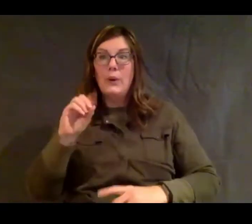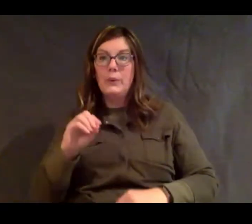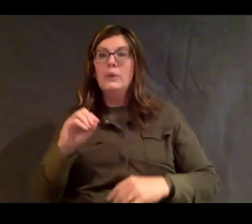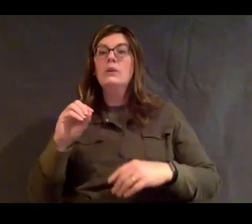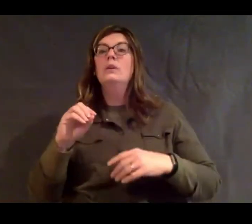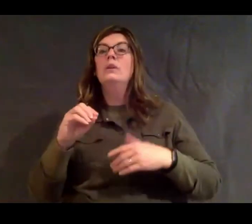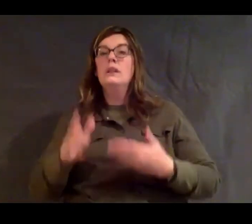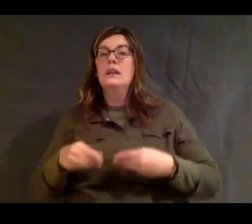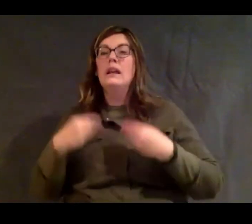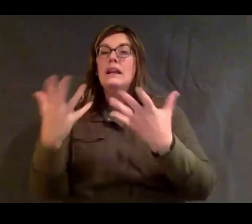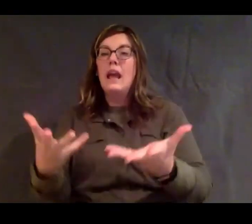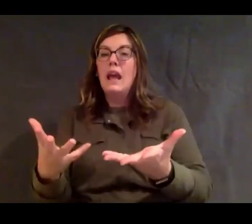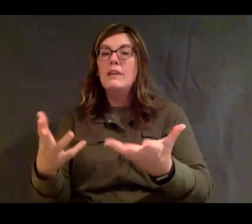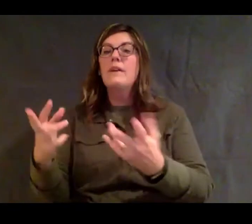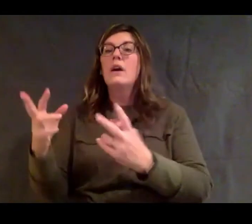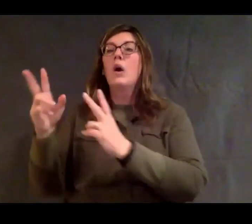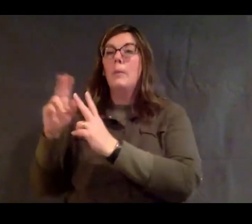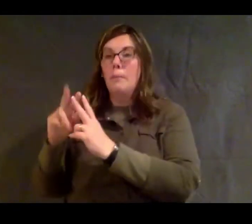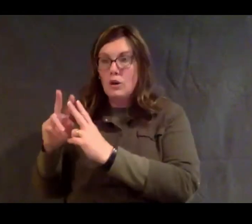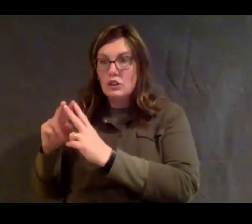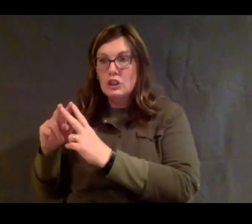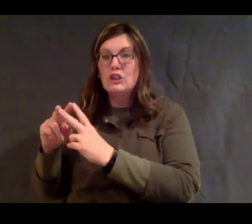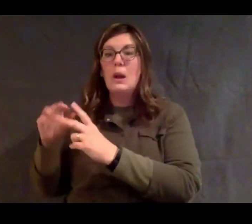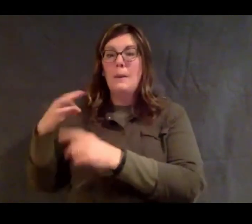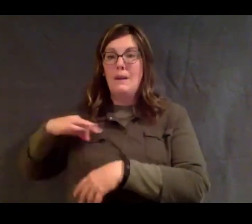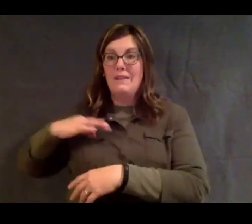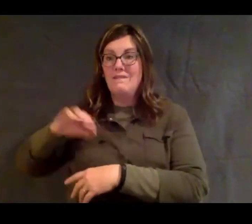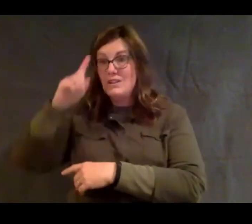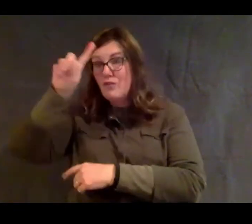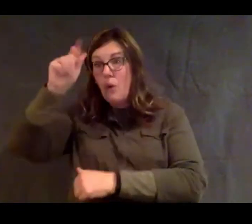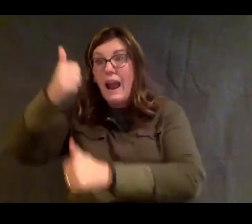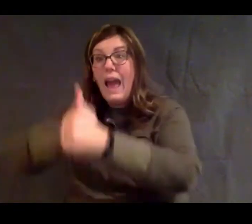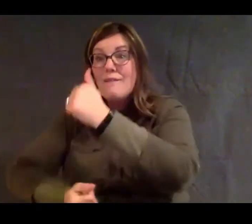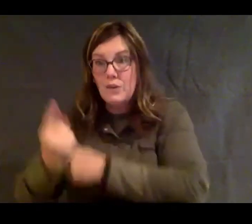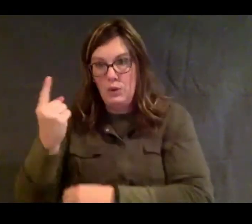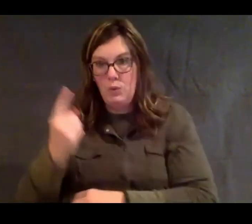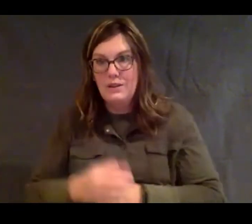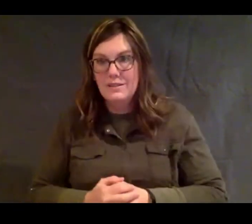not only for state employees but for everyone so young people can not only be a part of the